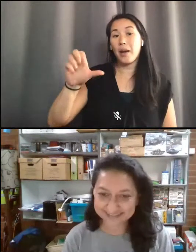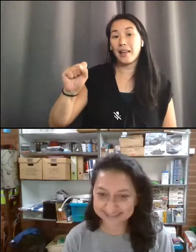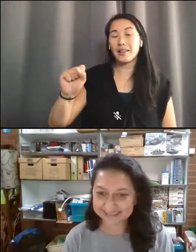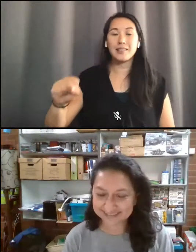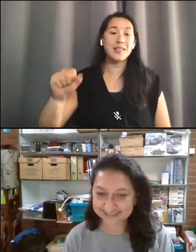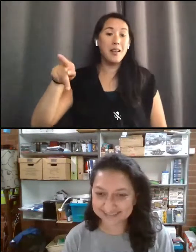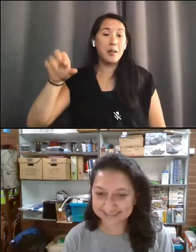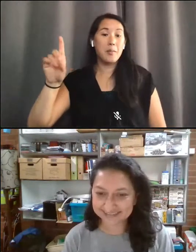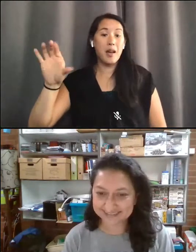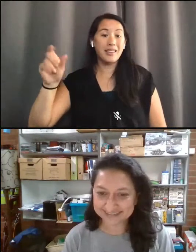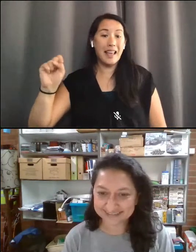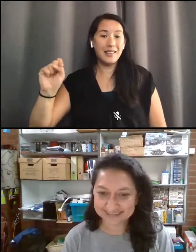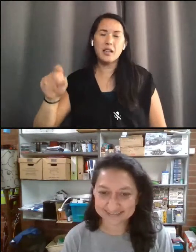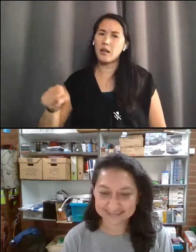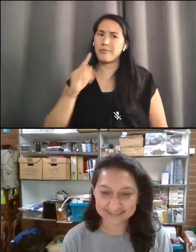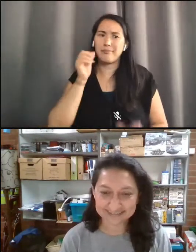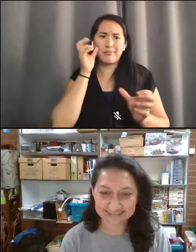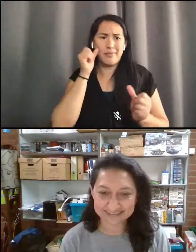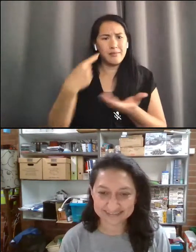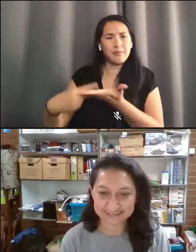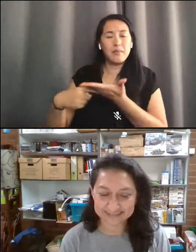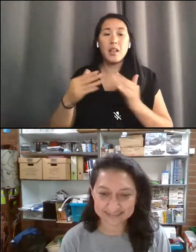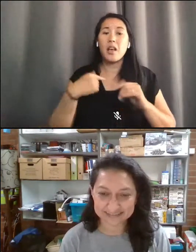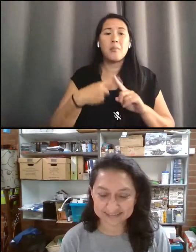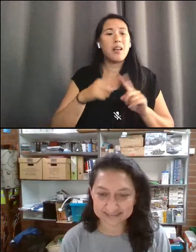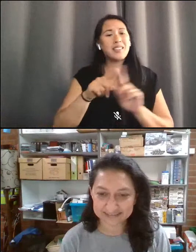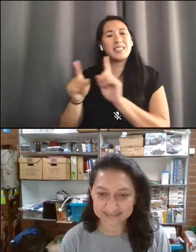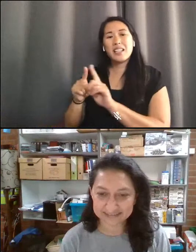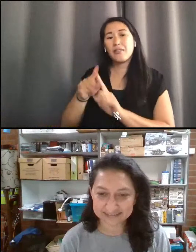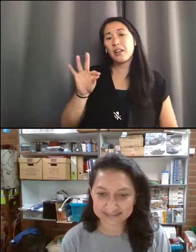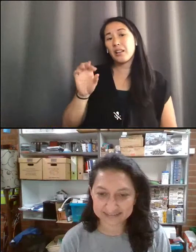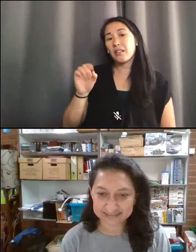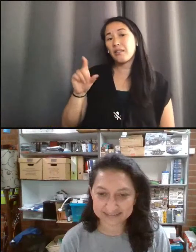and also some different kinds of fellowships that adebby is involved with about empowering creators